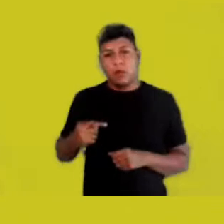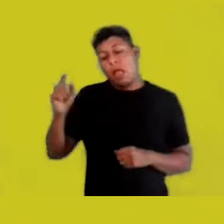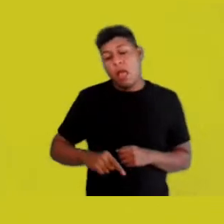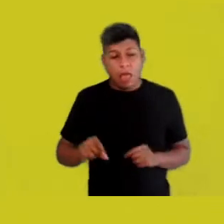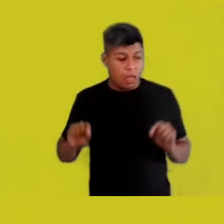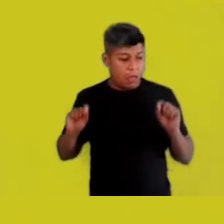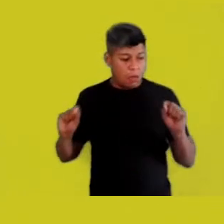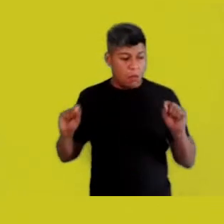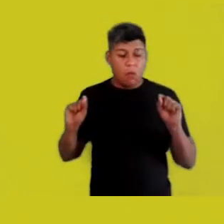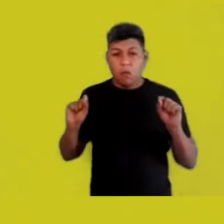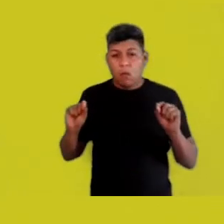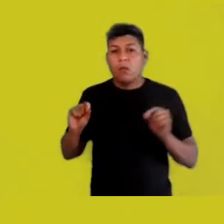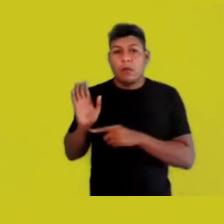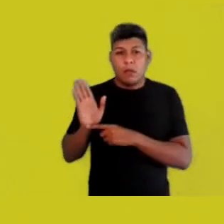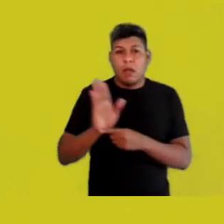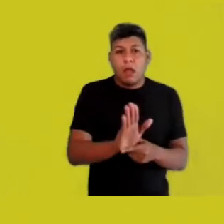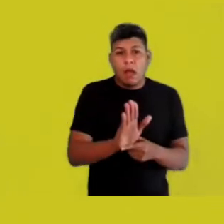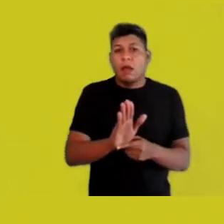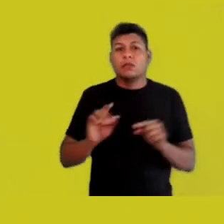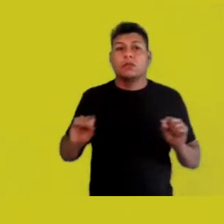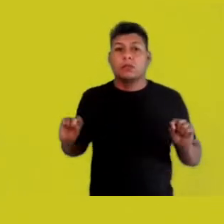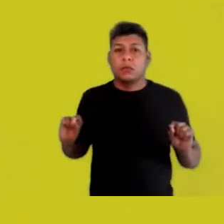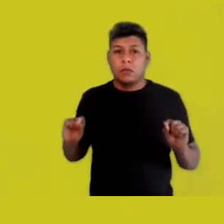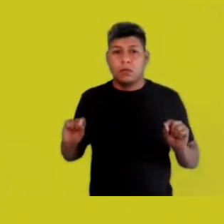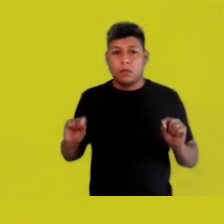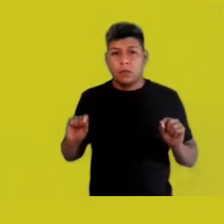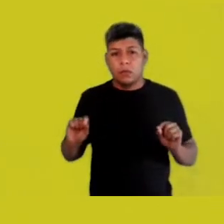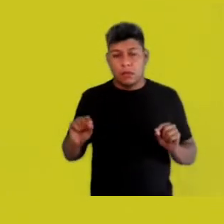a collapsing contemporaneity.